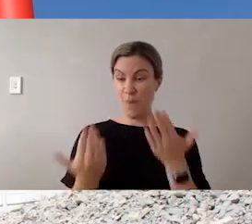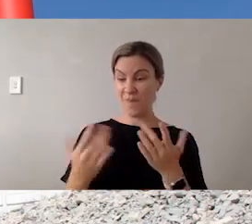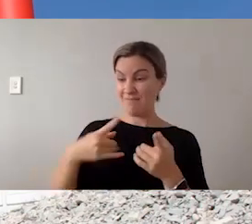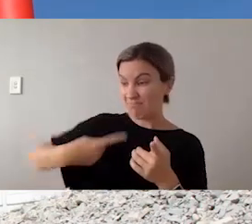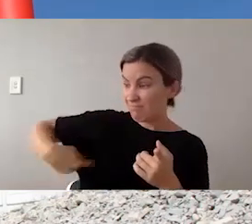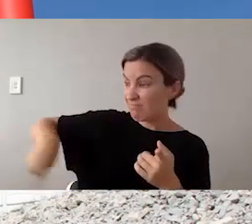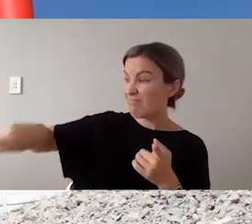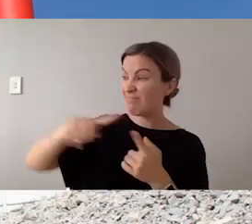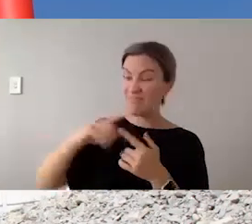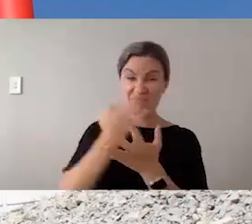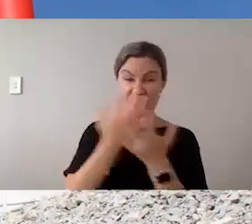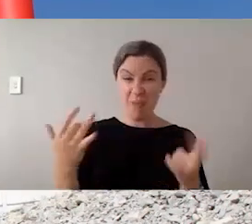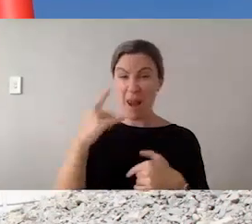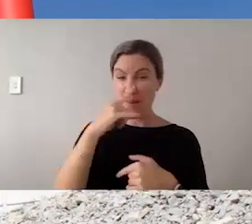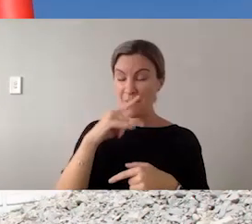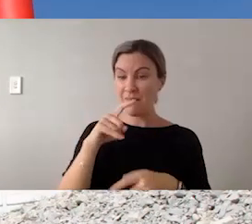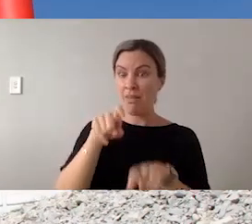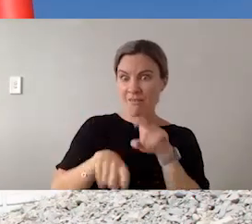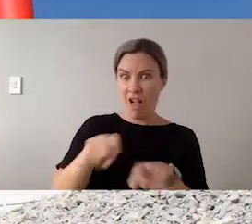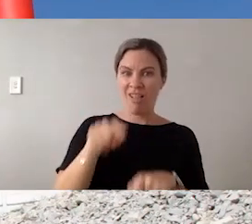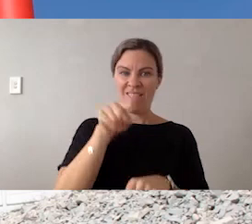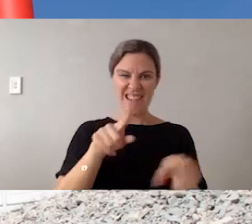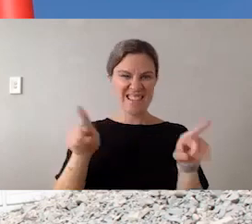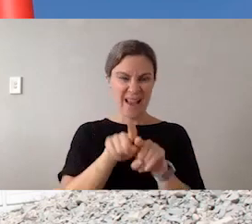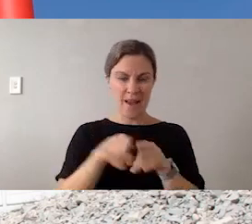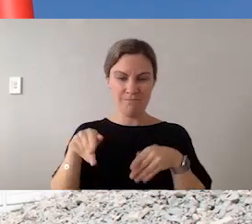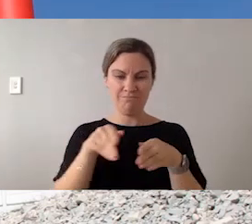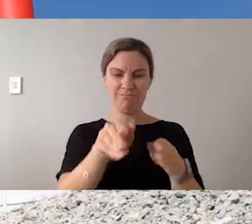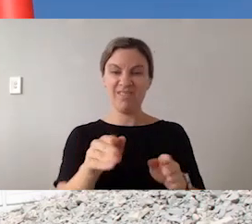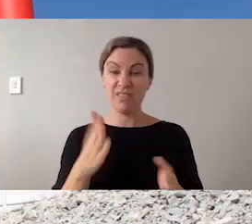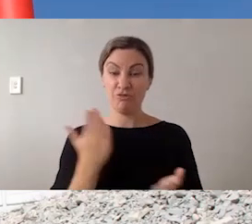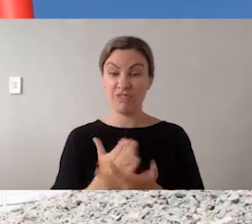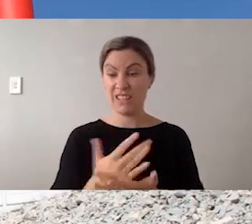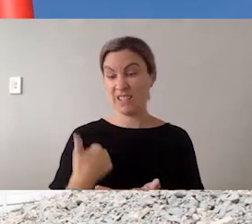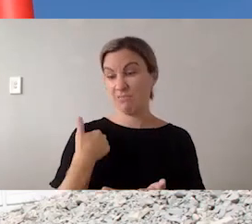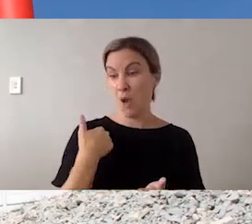over the last few weeks, months, years, mine would have been boring,